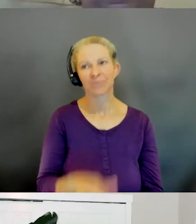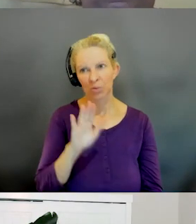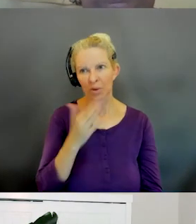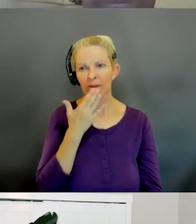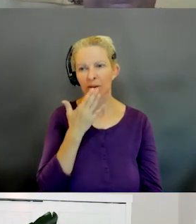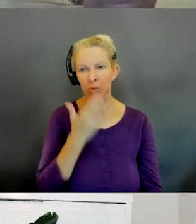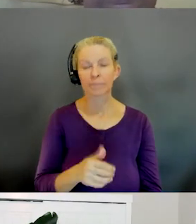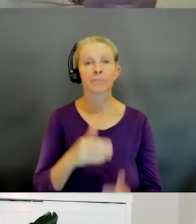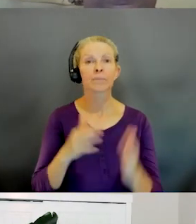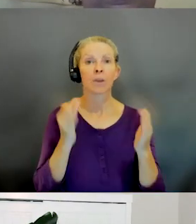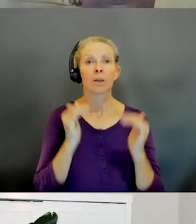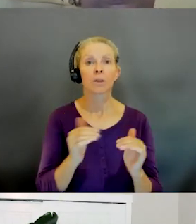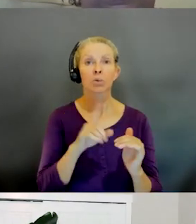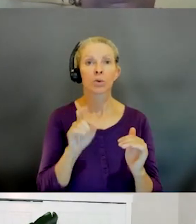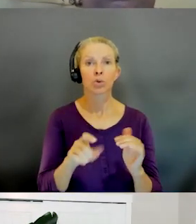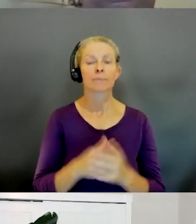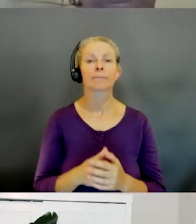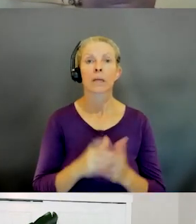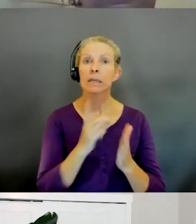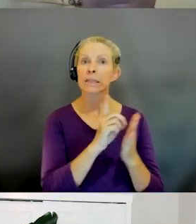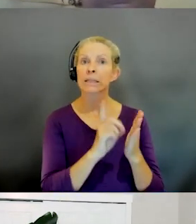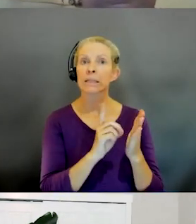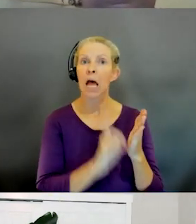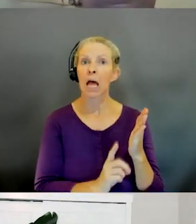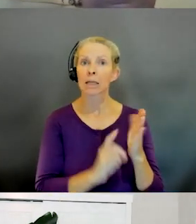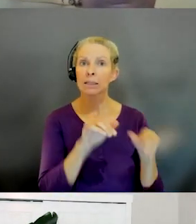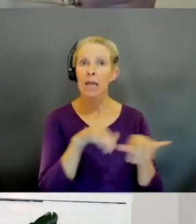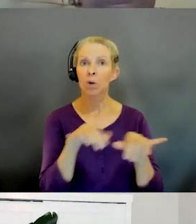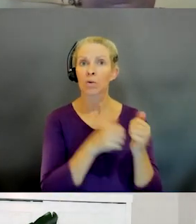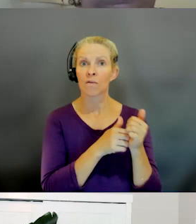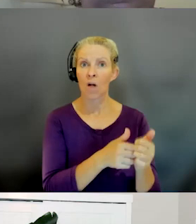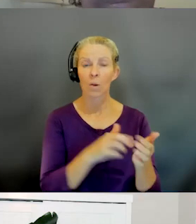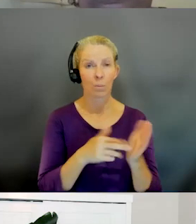if we follow design standards, do we need to plan for accessibility separately? What would your